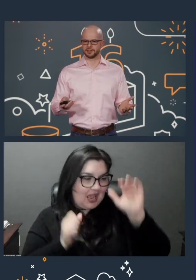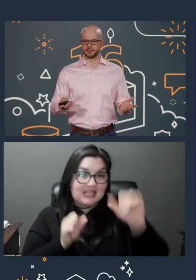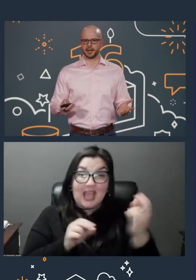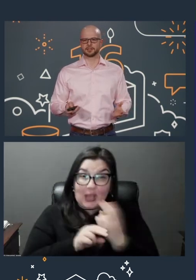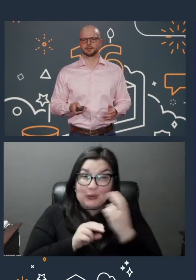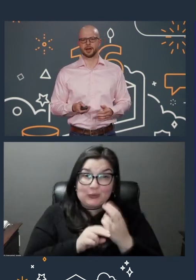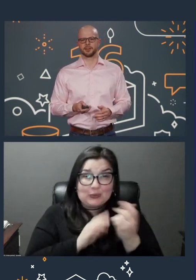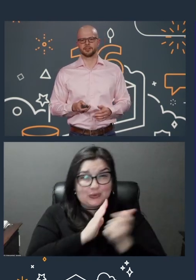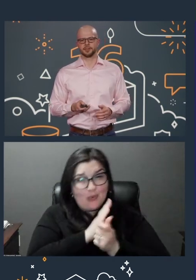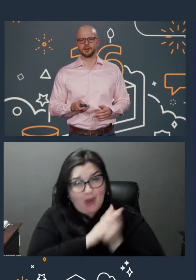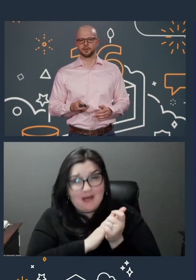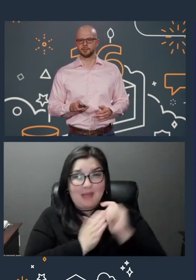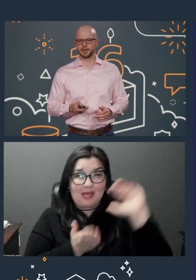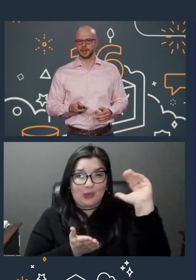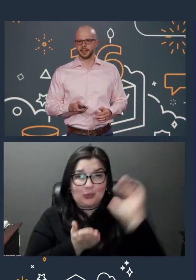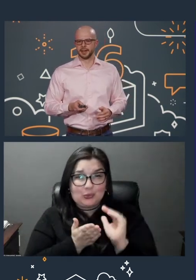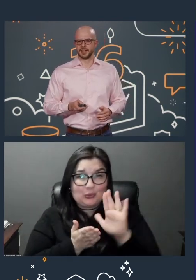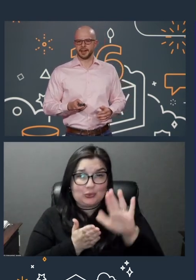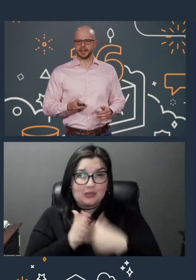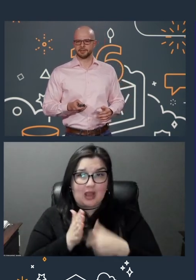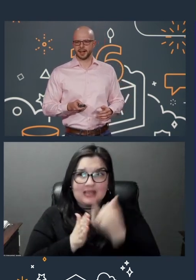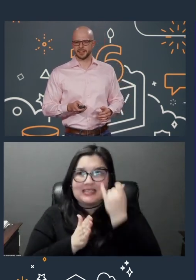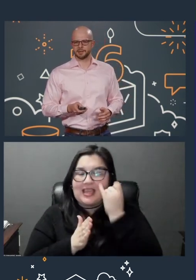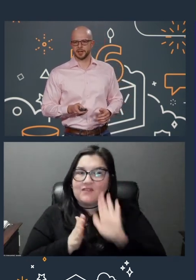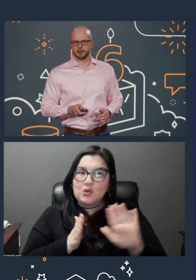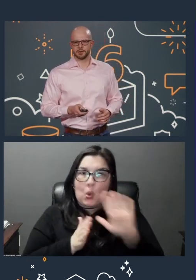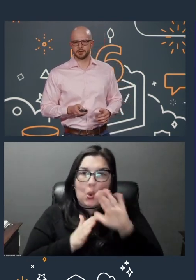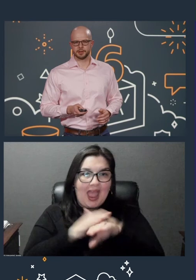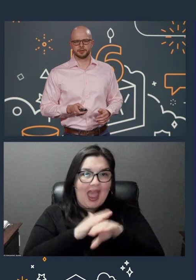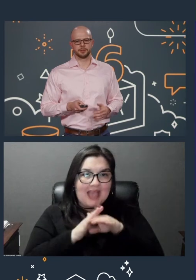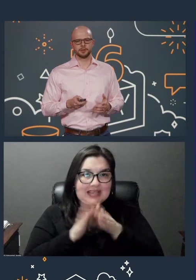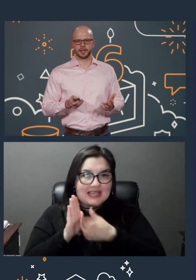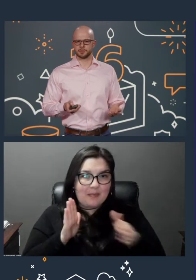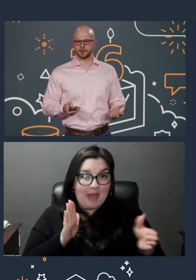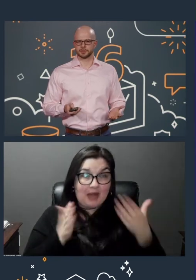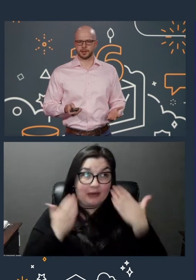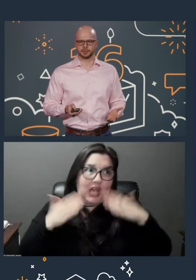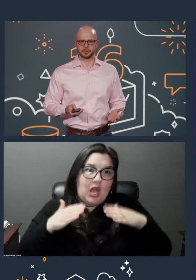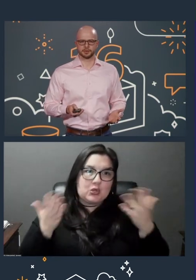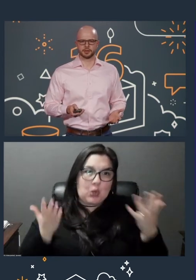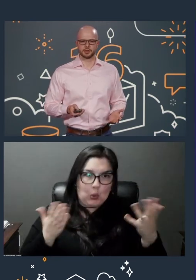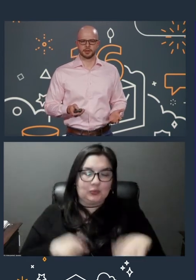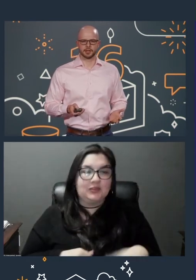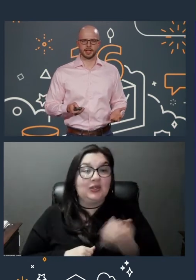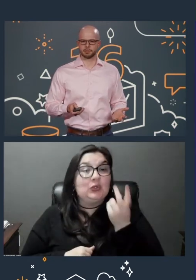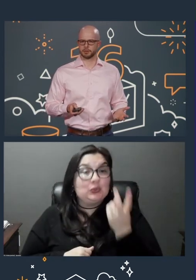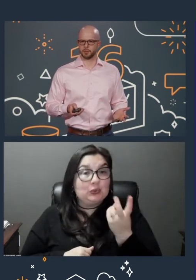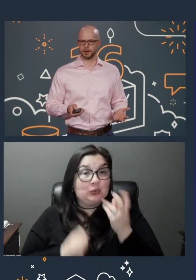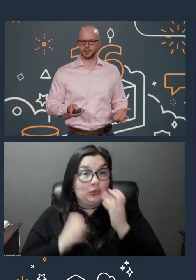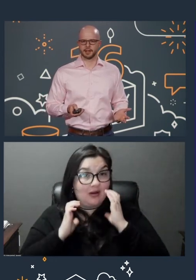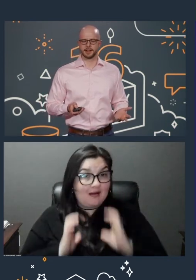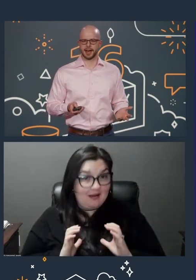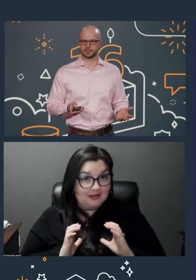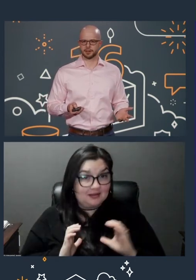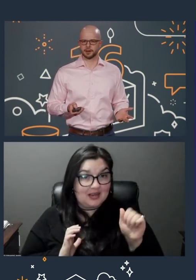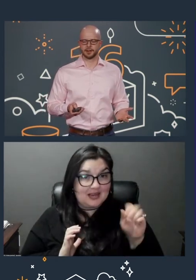if your access pattern is unknown. And finally, we reviewed two AWS customers, Capital One and NASCAR,